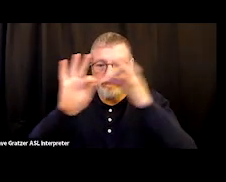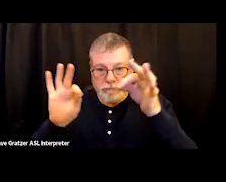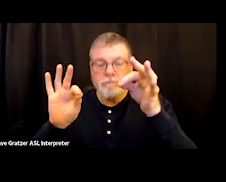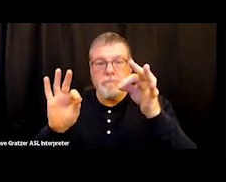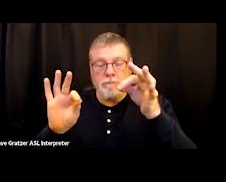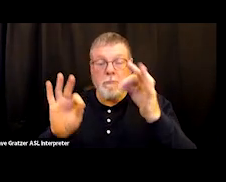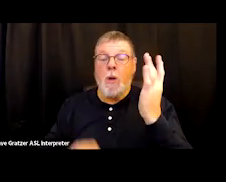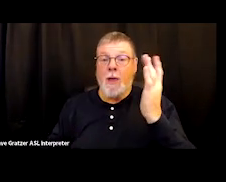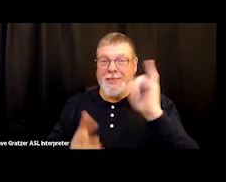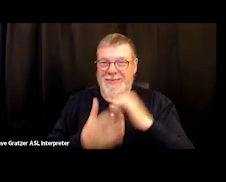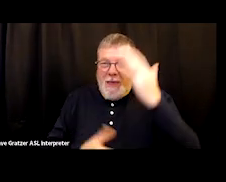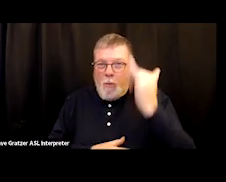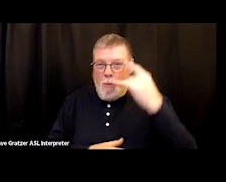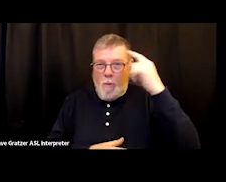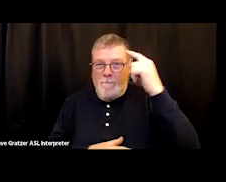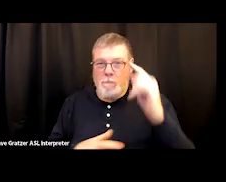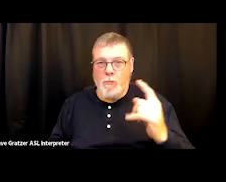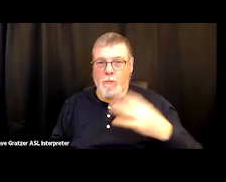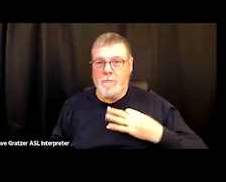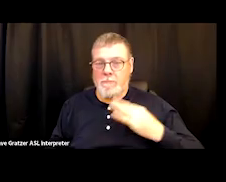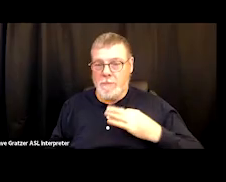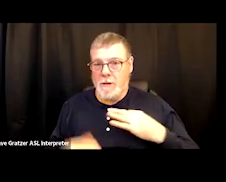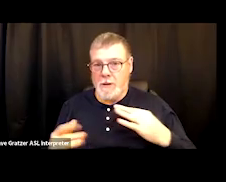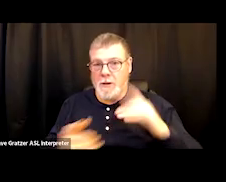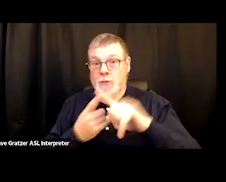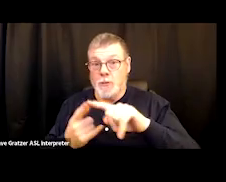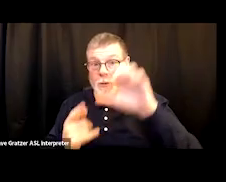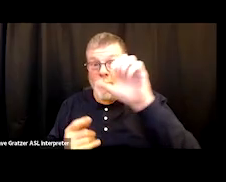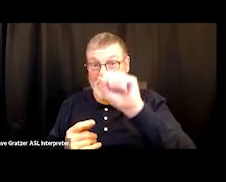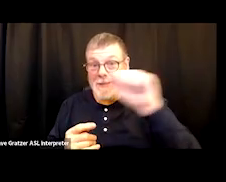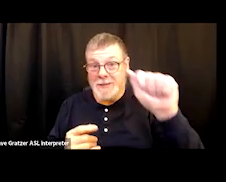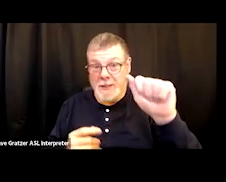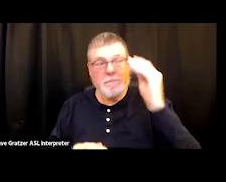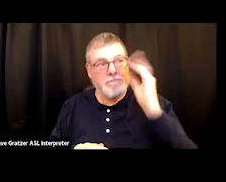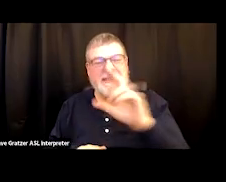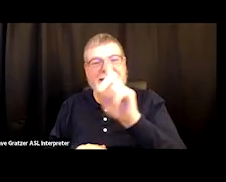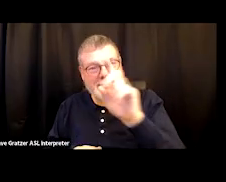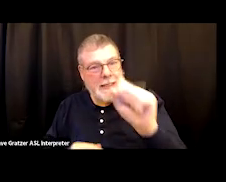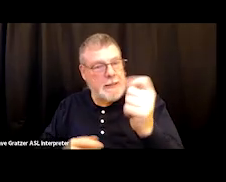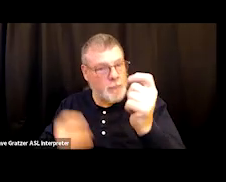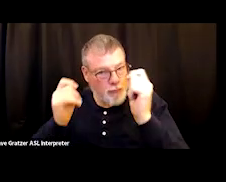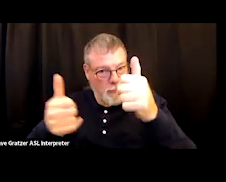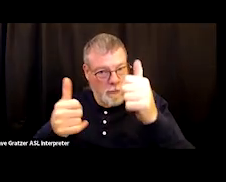'cause that's really why they're applying for disability benefits. So you kinda wanna make that known to DDS right away in the MSR.